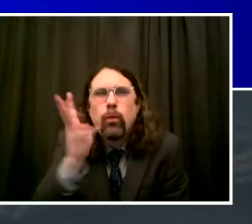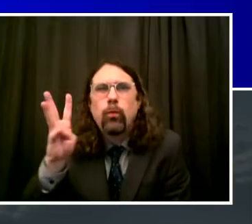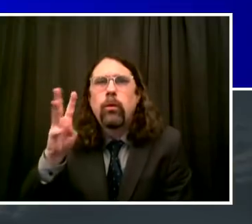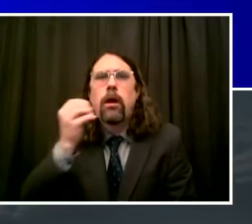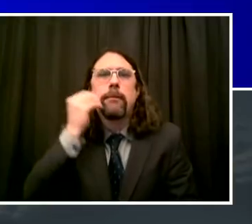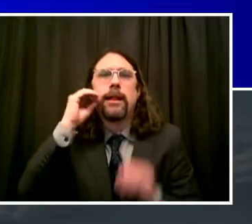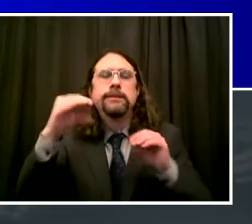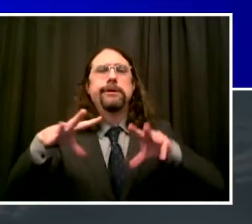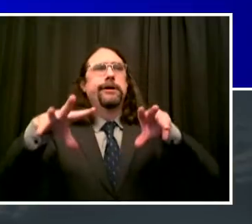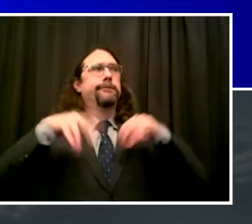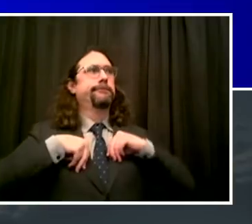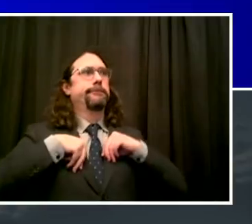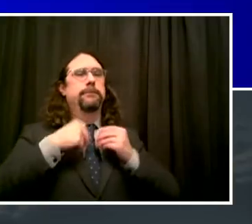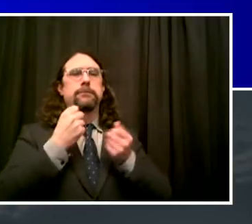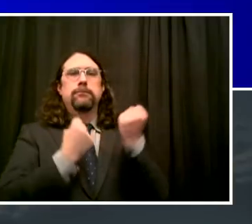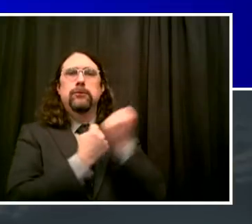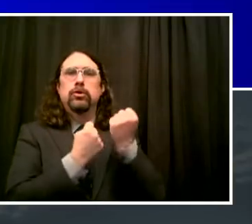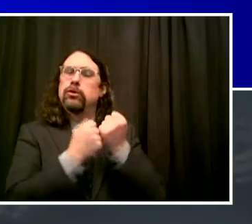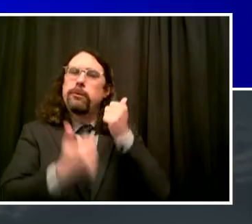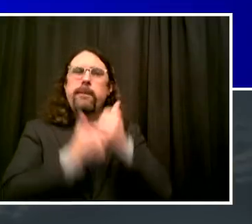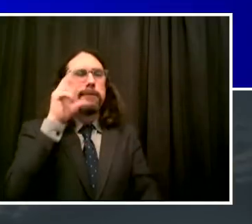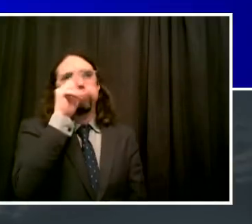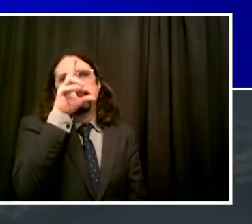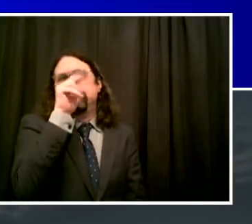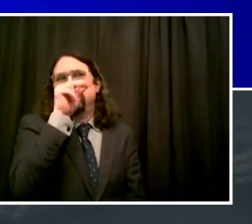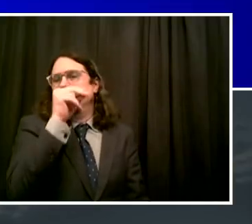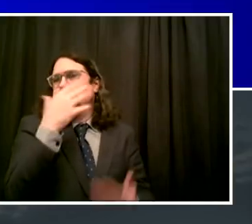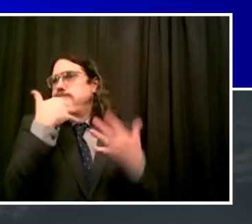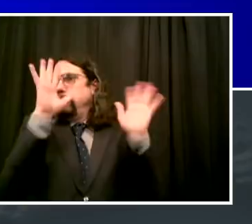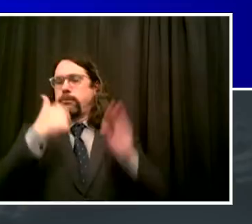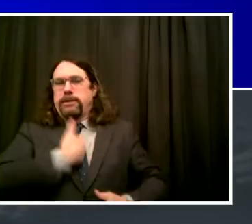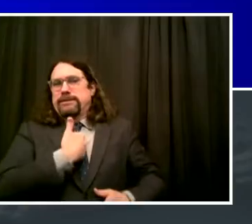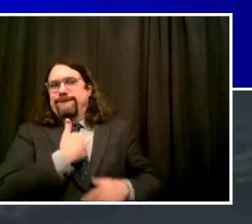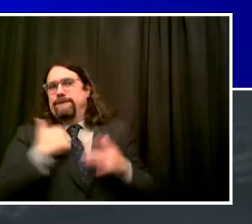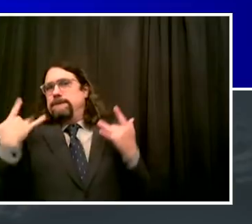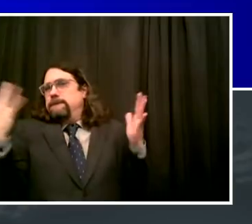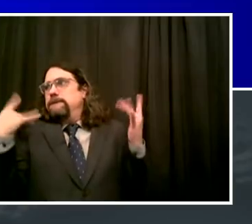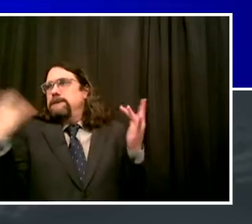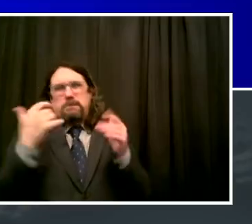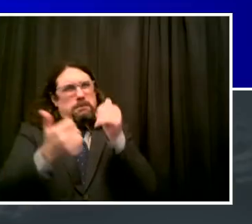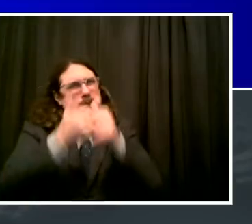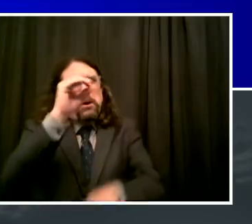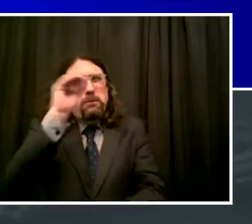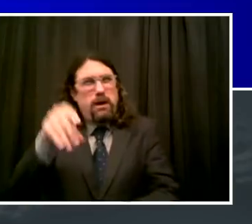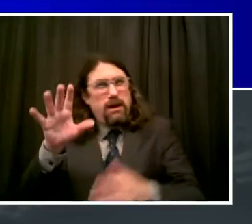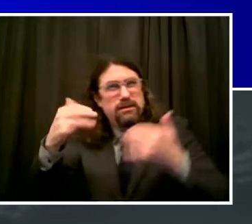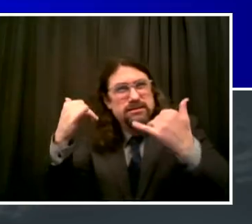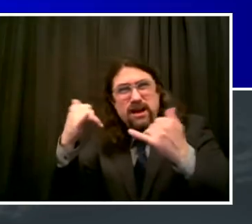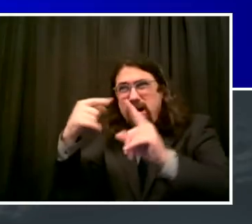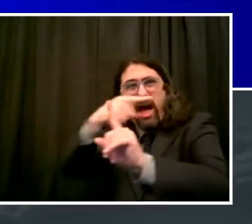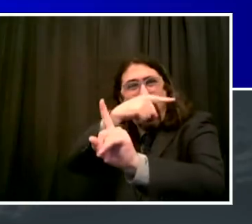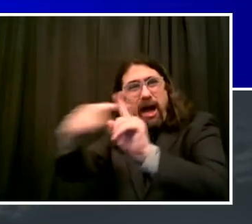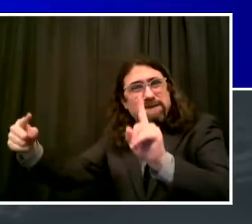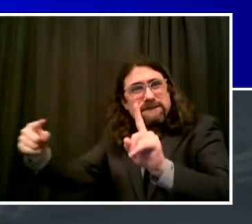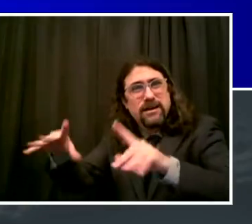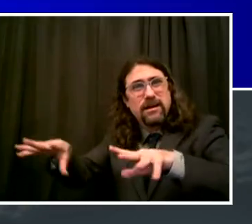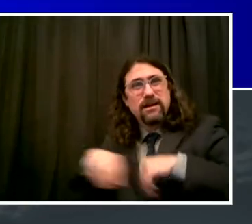HELP AND TAKE THE FIRST STEP TOWARDS A DIFFERENT LIFE. IT'S EA TT JUSSD. E VERY, VERY CONSISTENT.